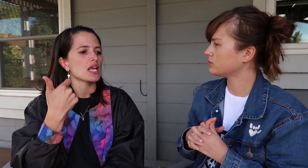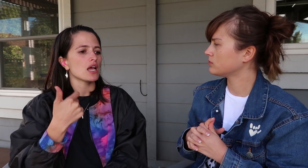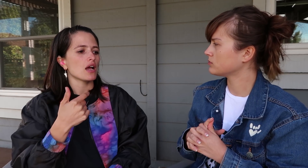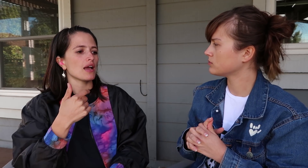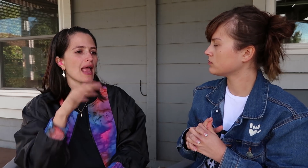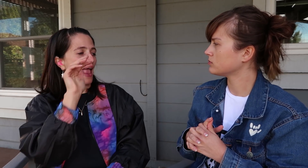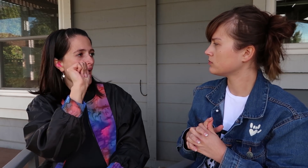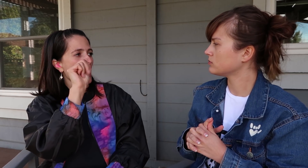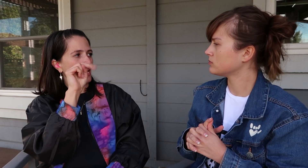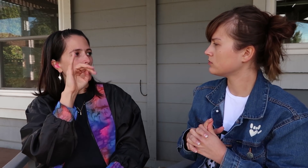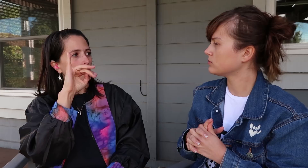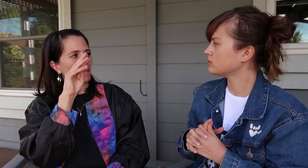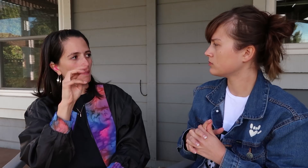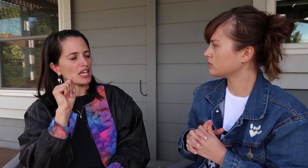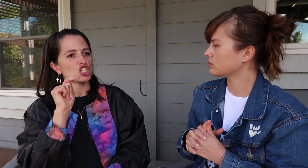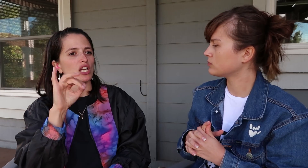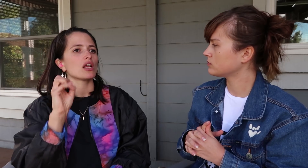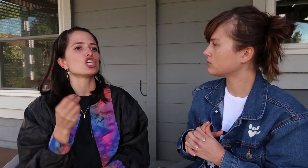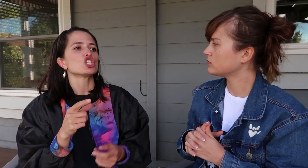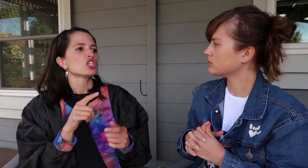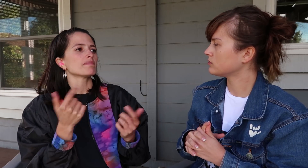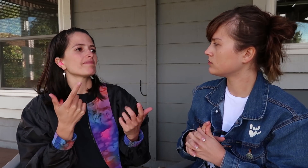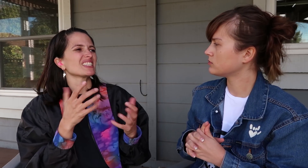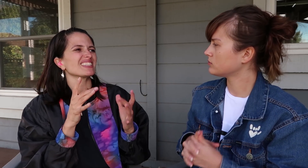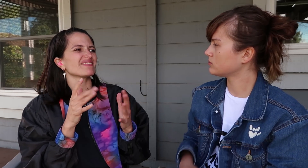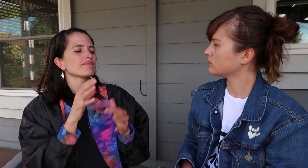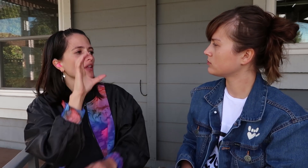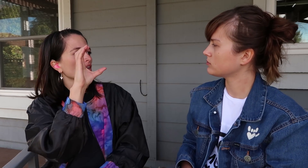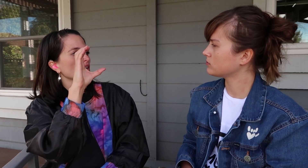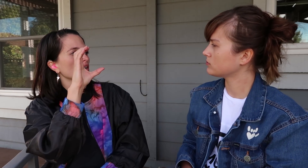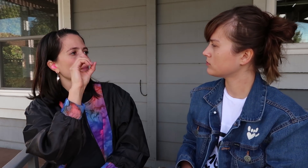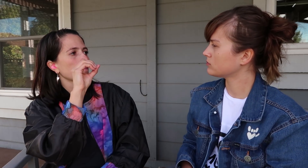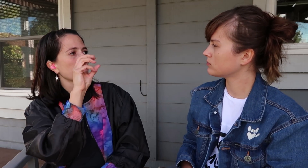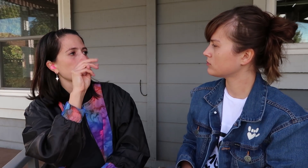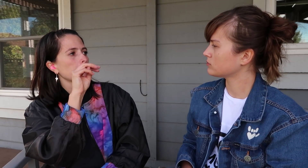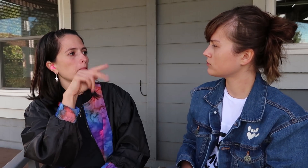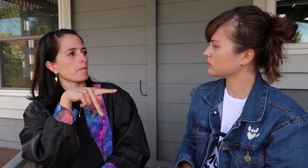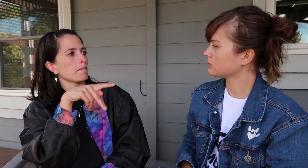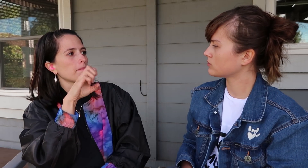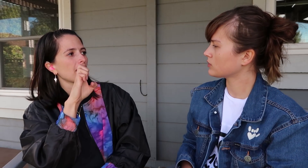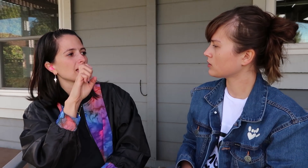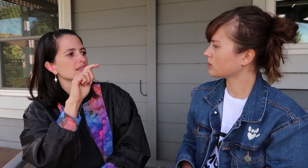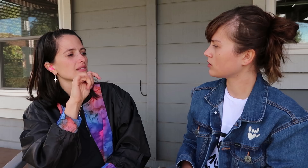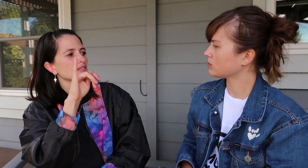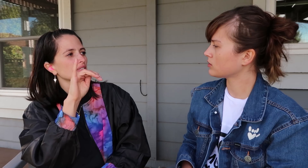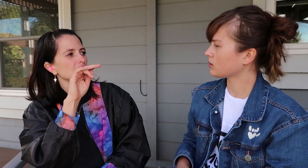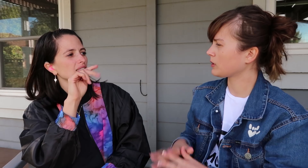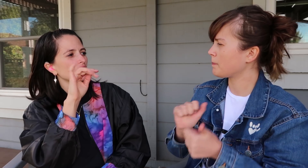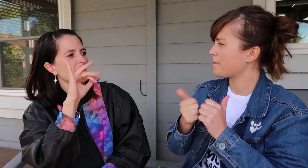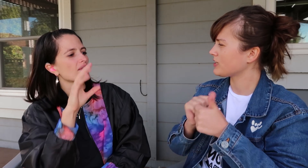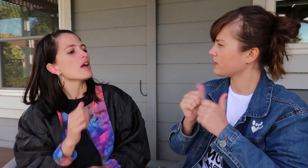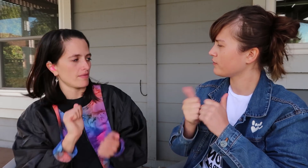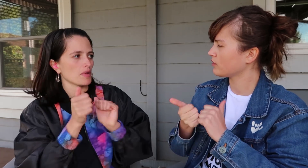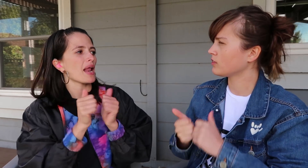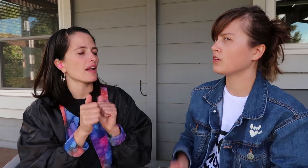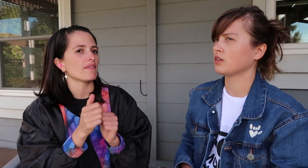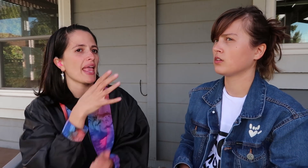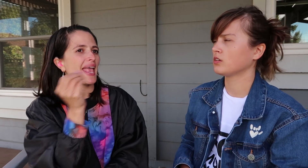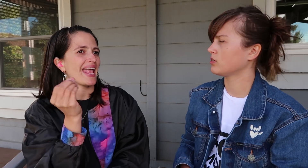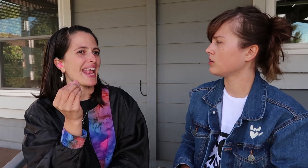animation is really competitive.